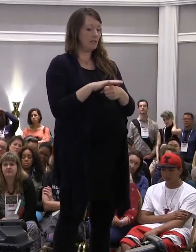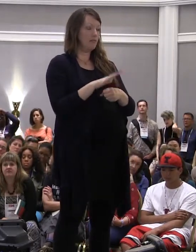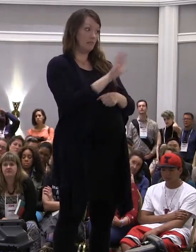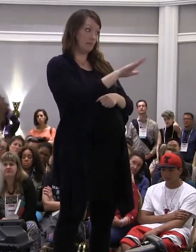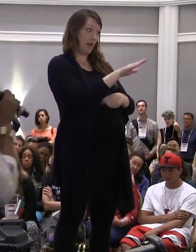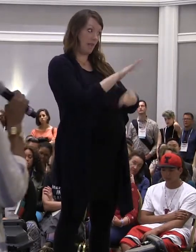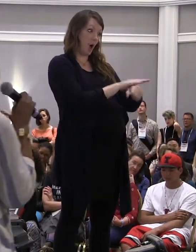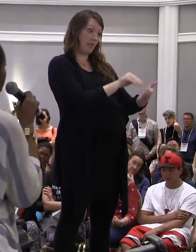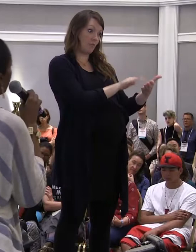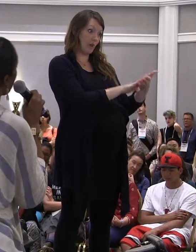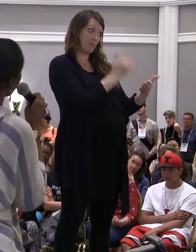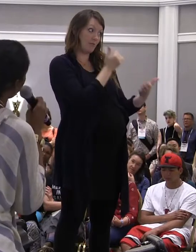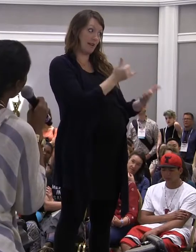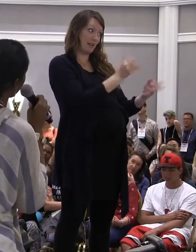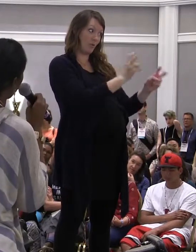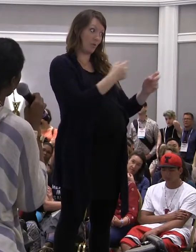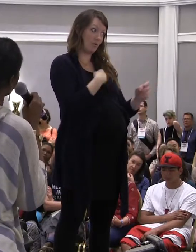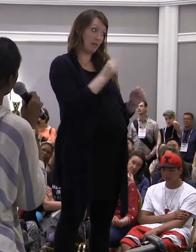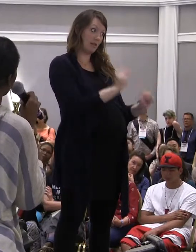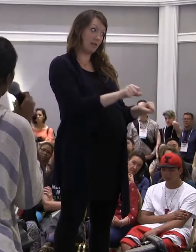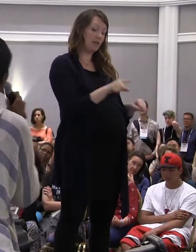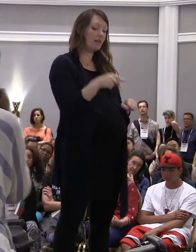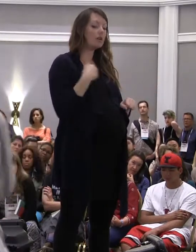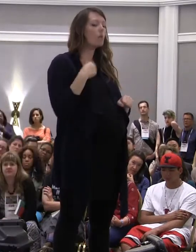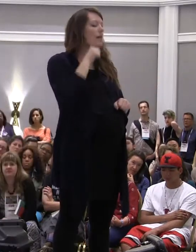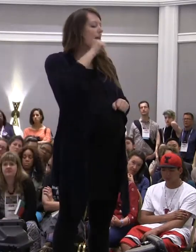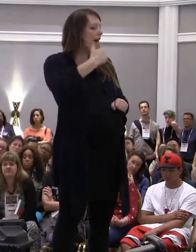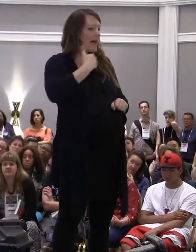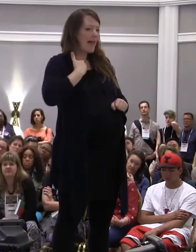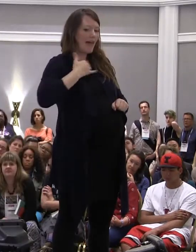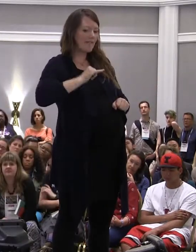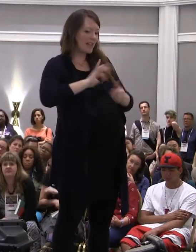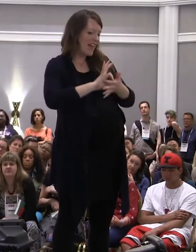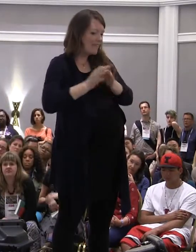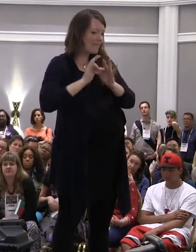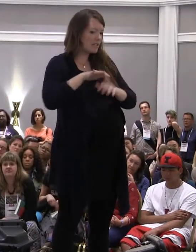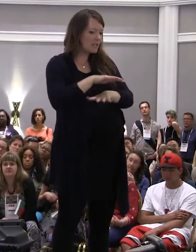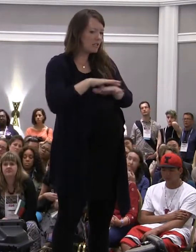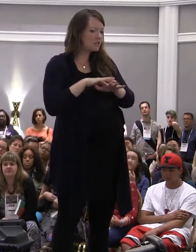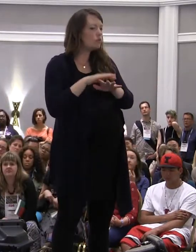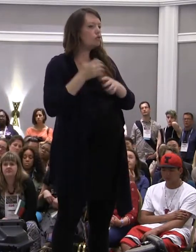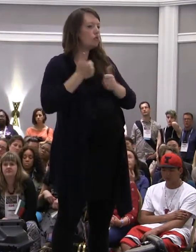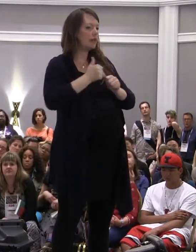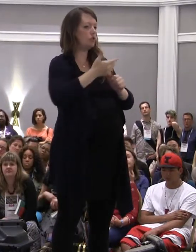We are not having affinity spaces in the service of excluding people.